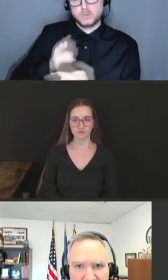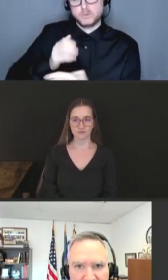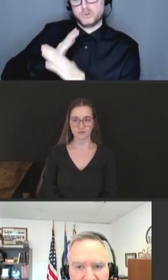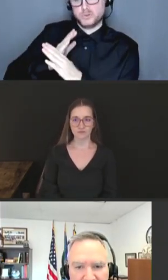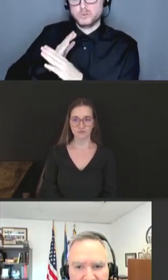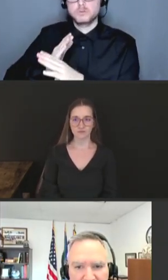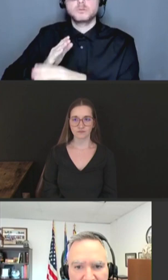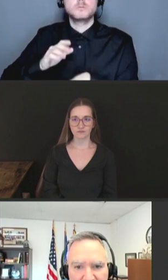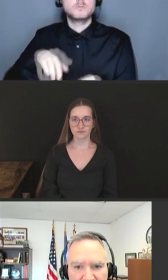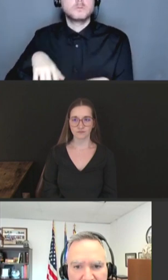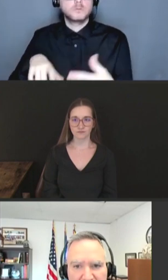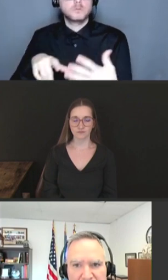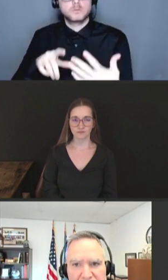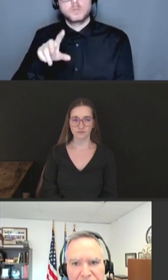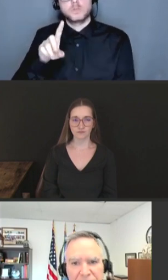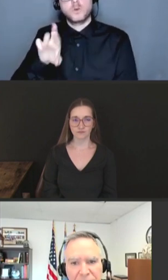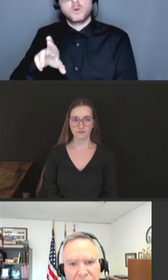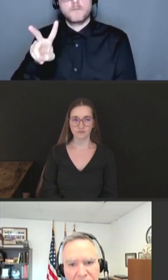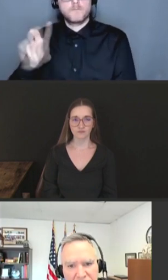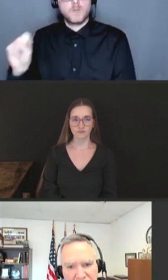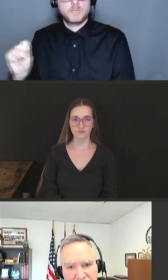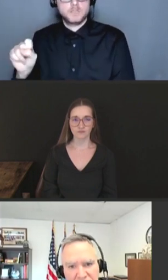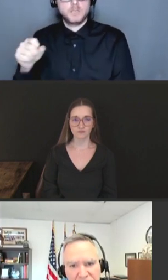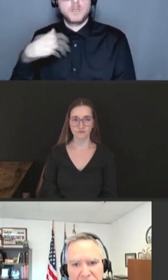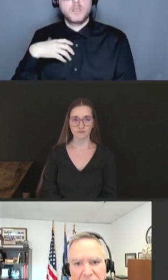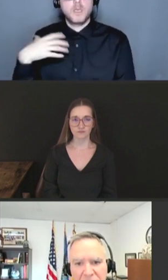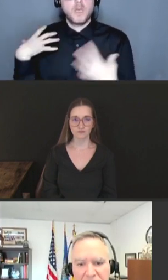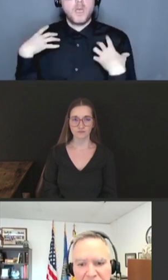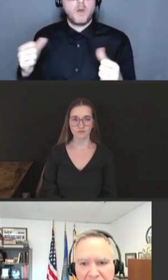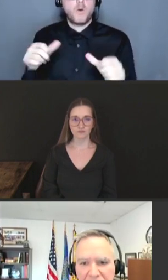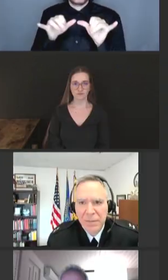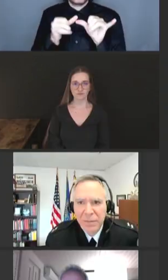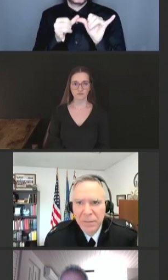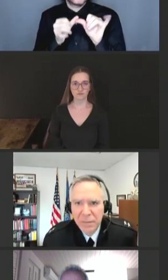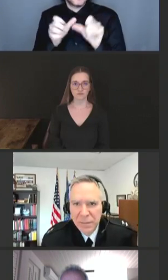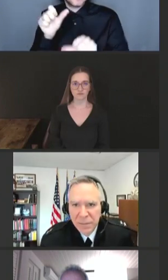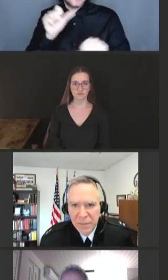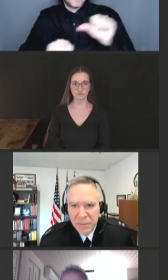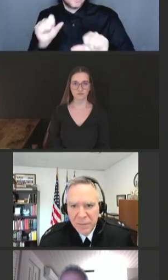Dr. Vos is a professor of health metric sciences at the University of Washington. He's joining us